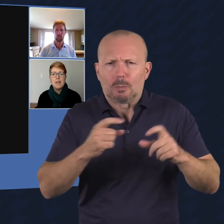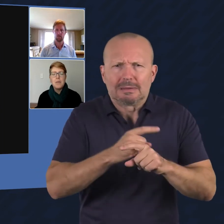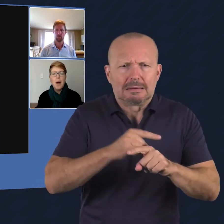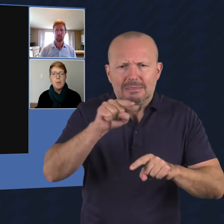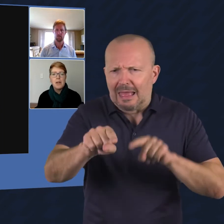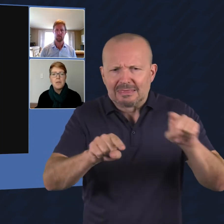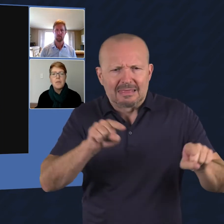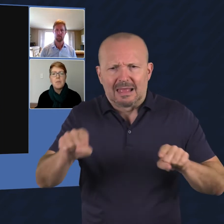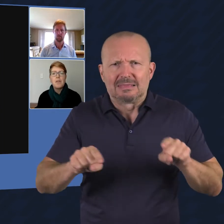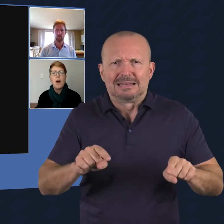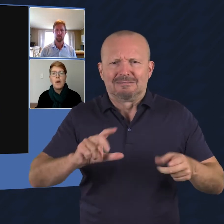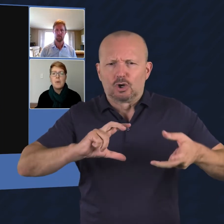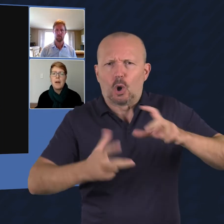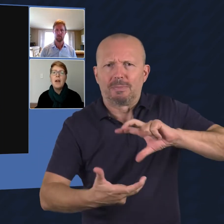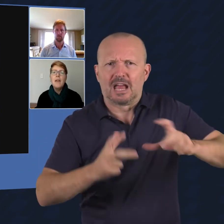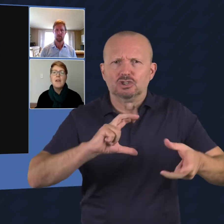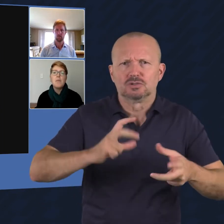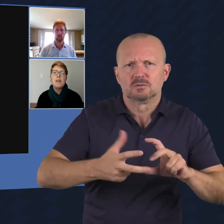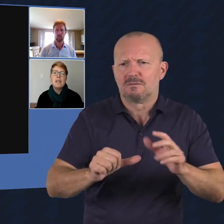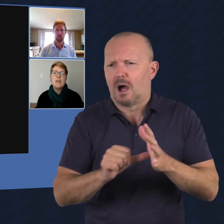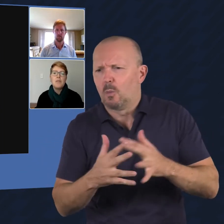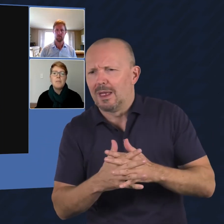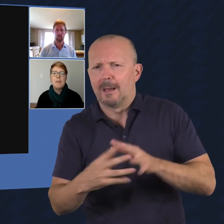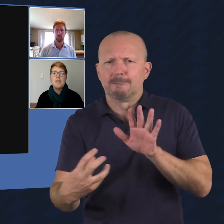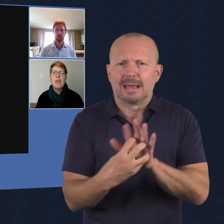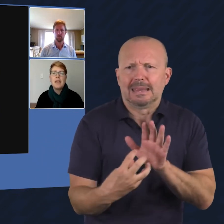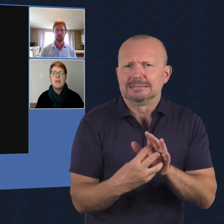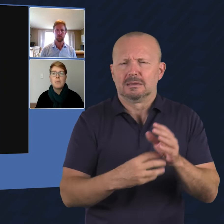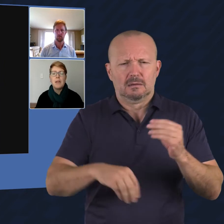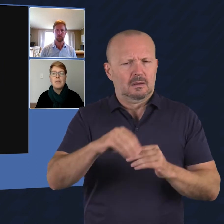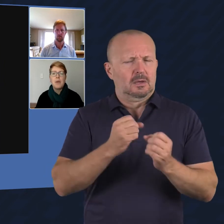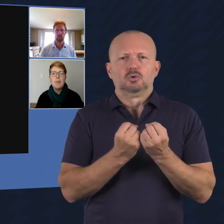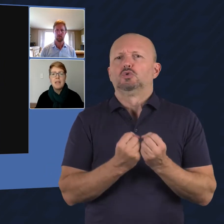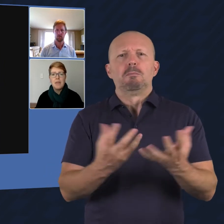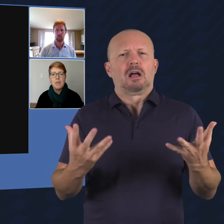plug-ins, operating systems and hardware that would be needed to maintain, replace or emulate.